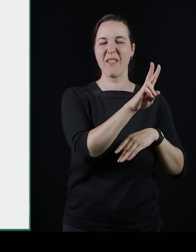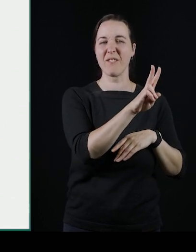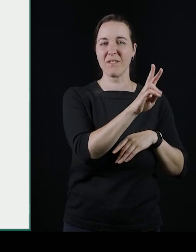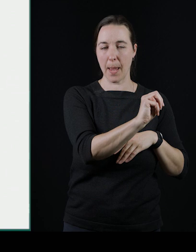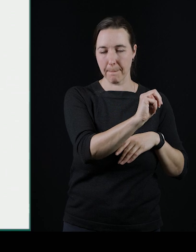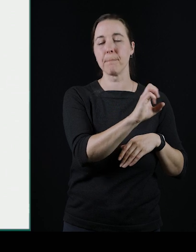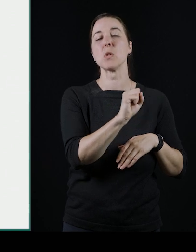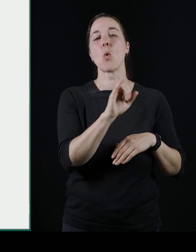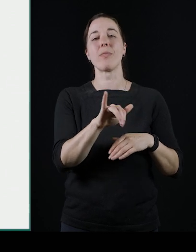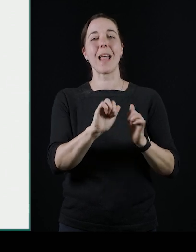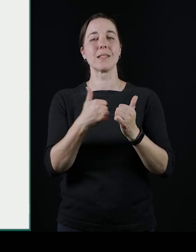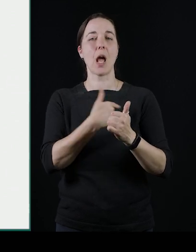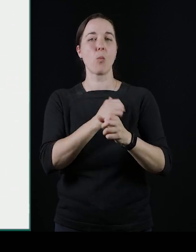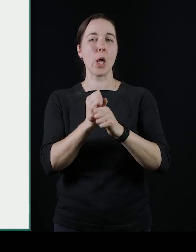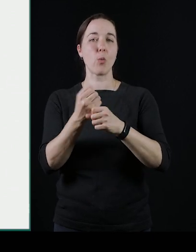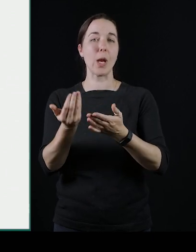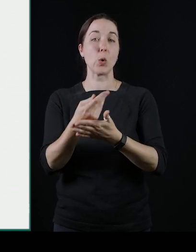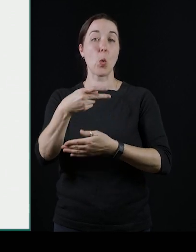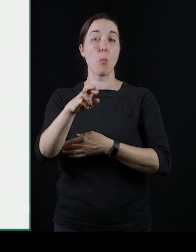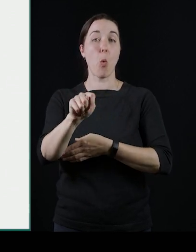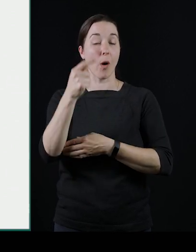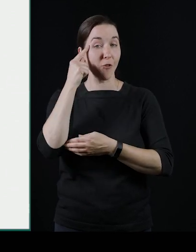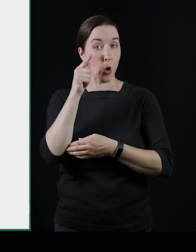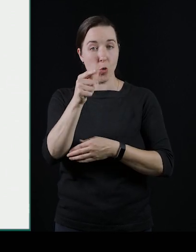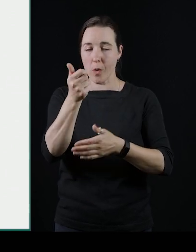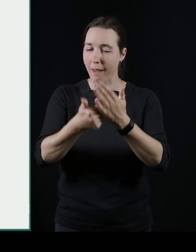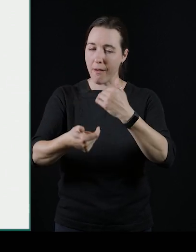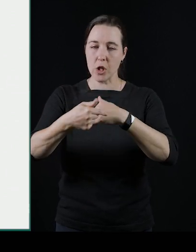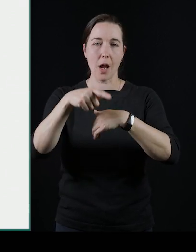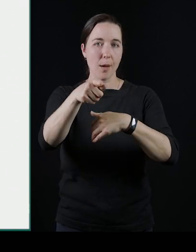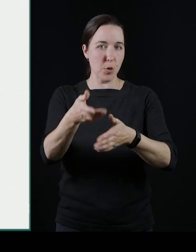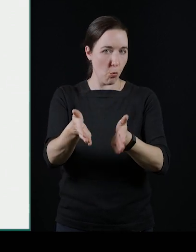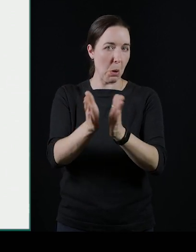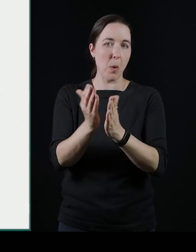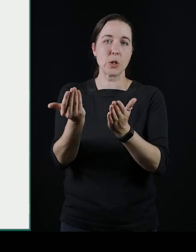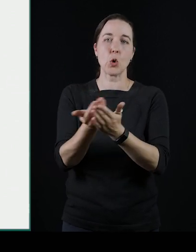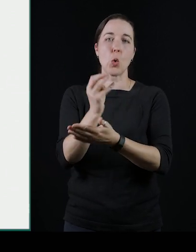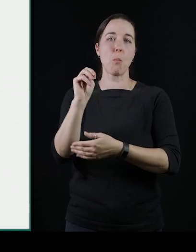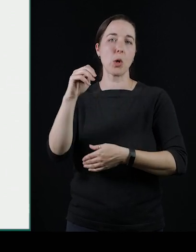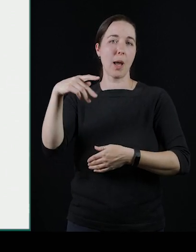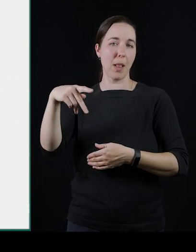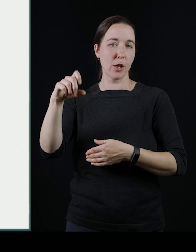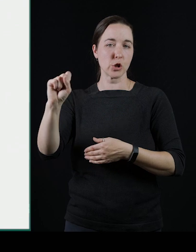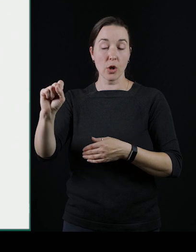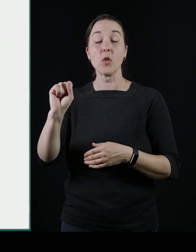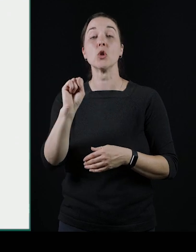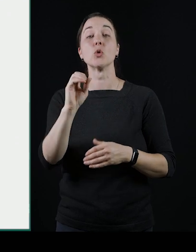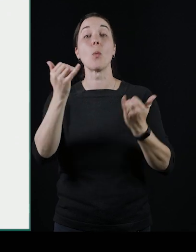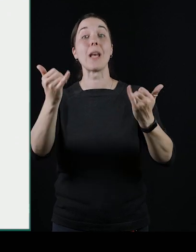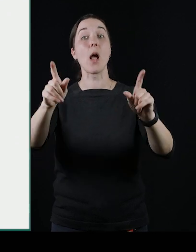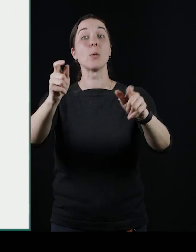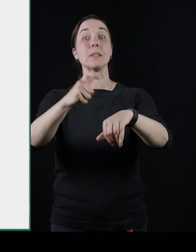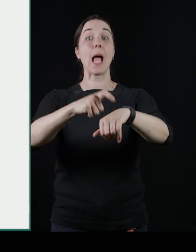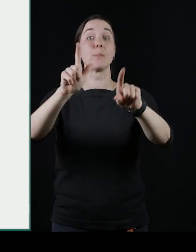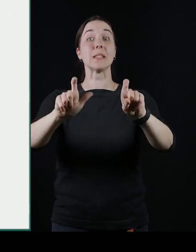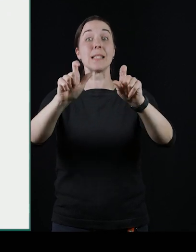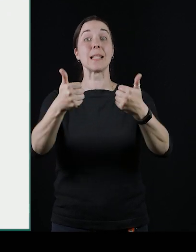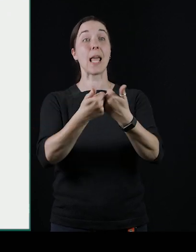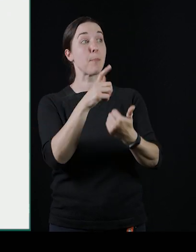That's how, you know, we create a new port for you every time you request a new multiplayer server. So now it's time to test the game.